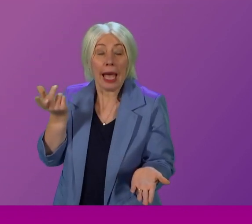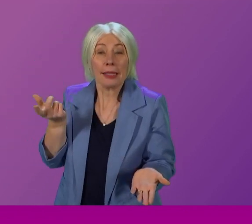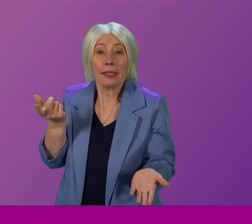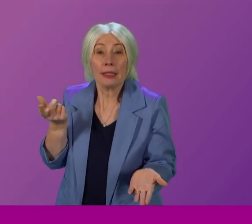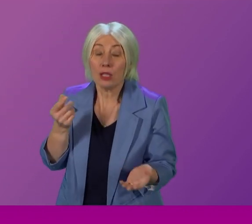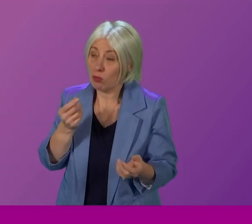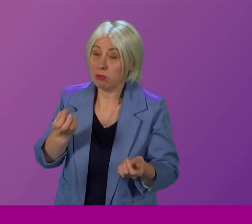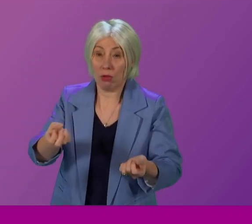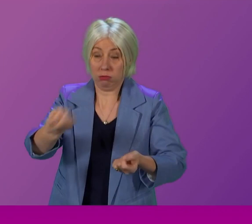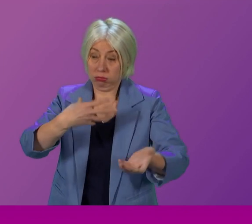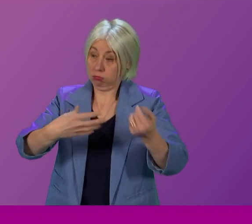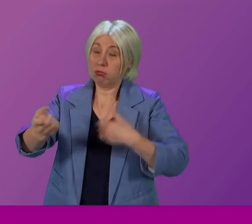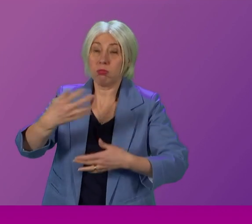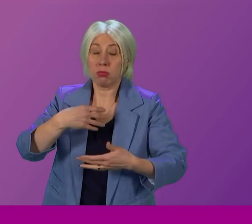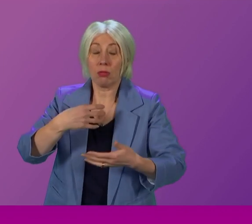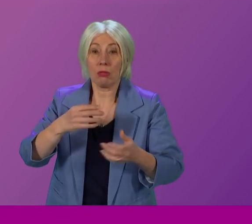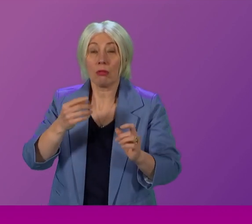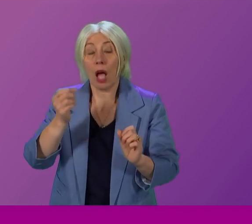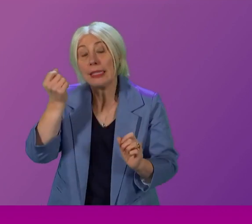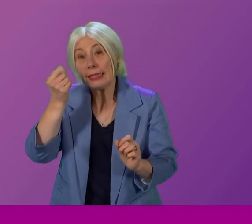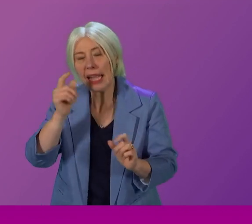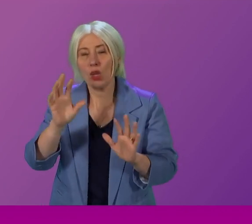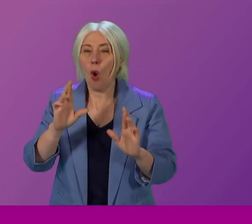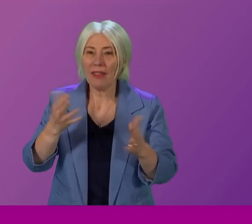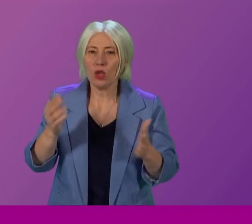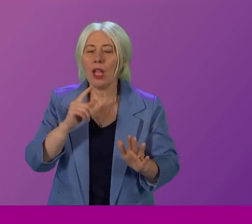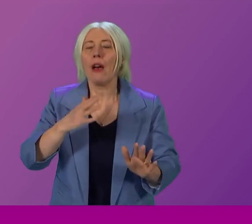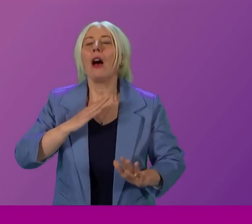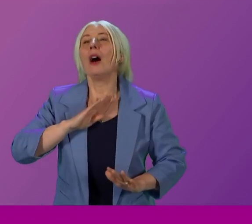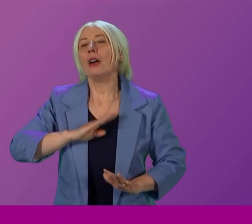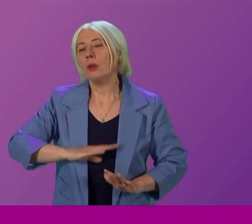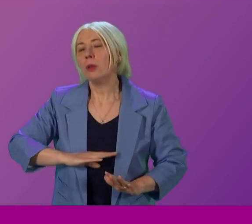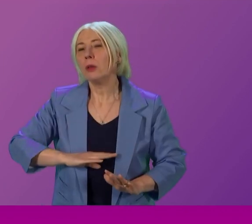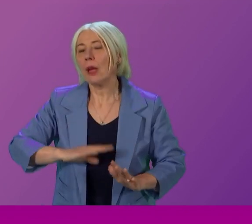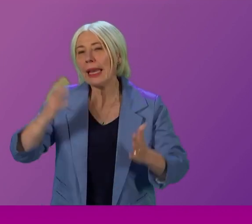has expressed and I hope that what I have said today will allay those concerns—and the